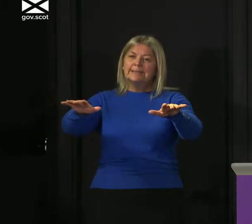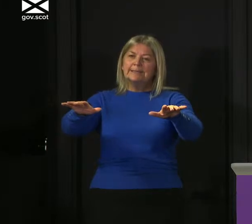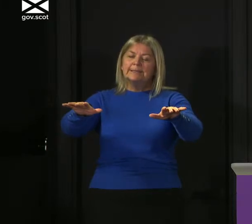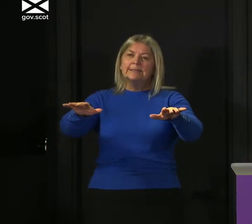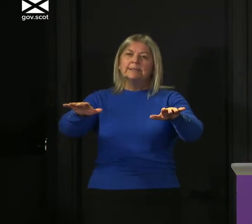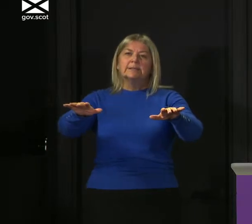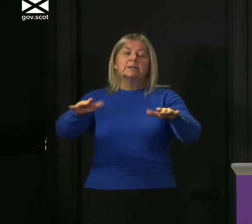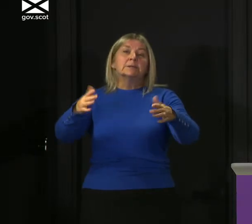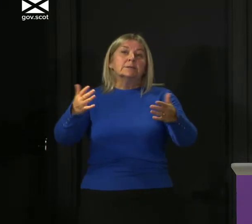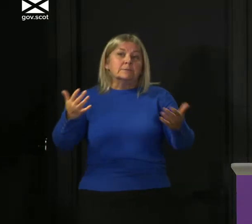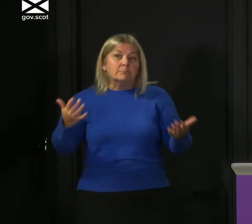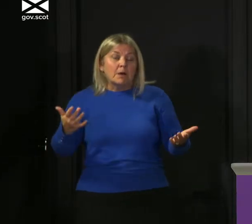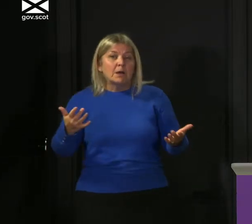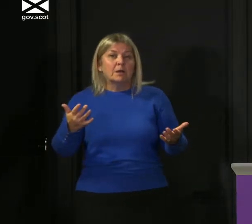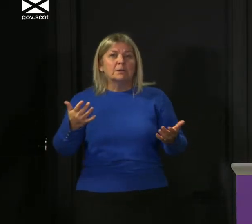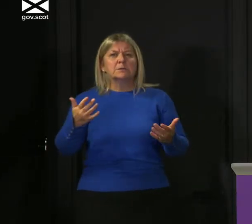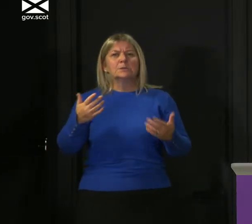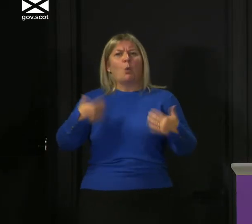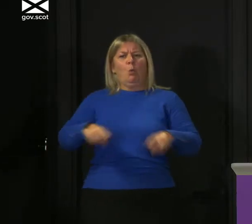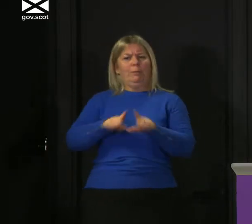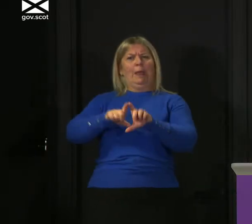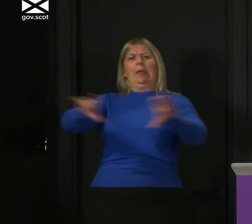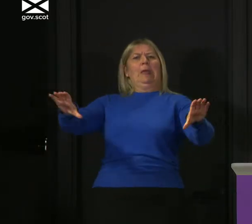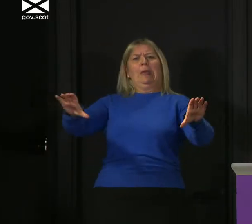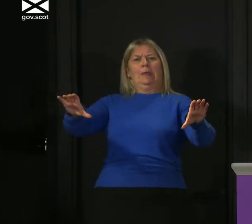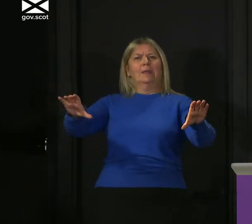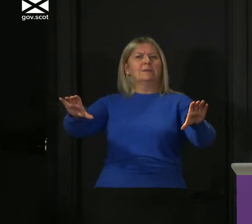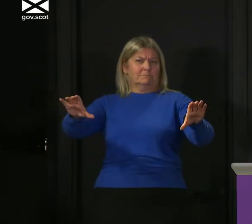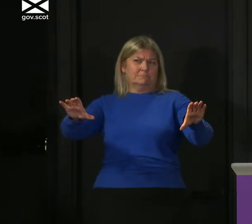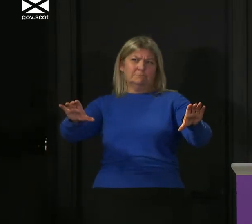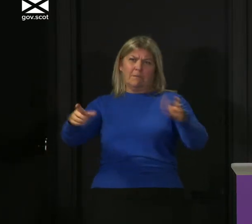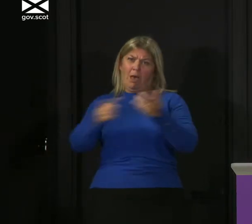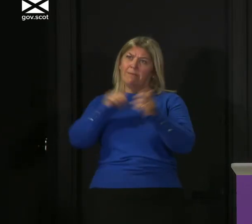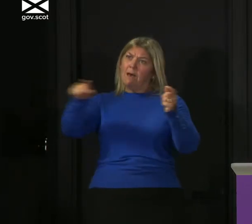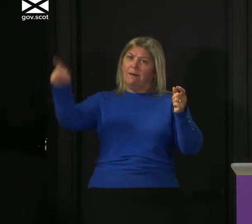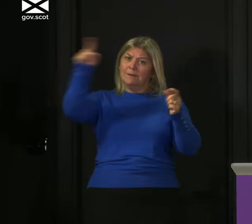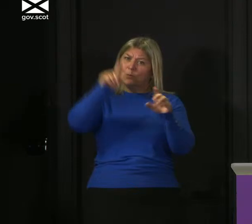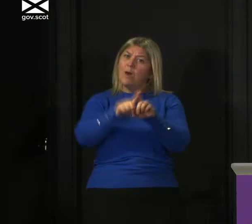are not seeing rising infection in pretty much every part of the country. We are. In fact,